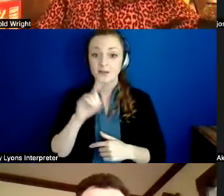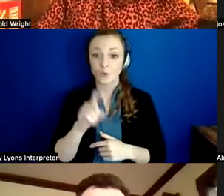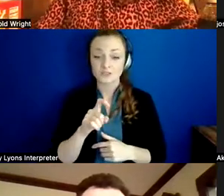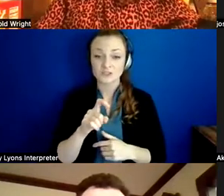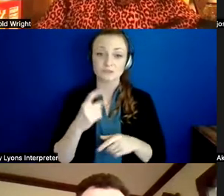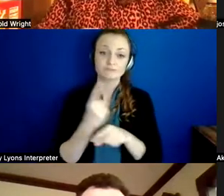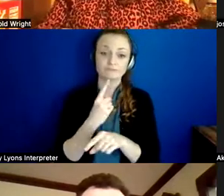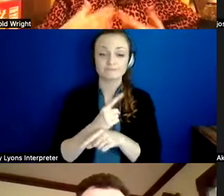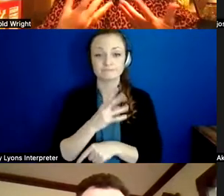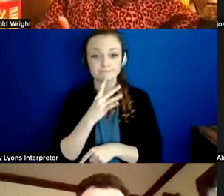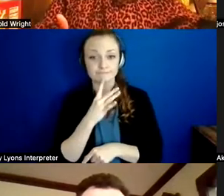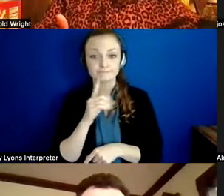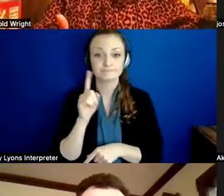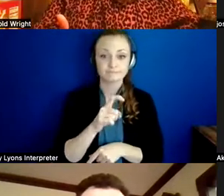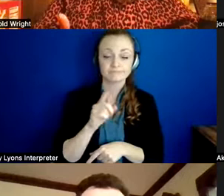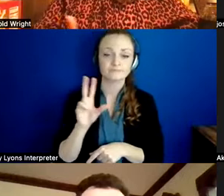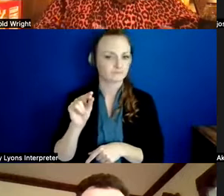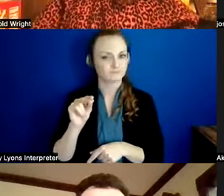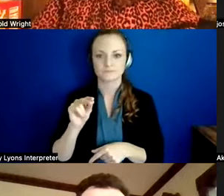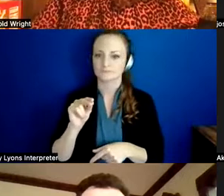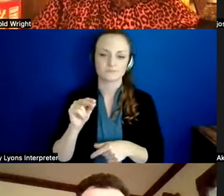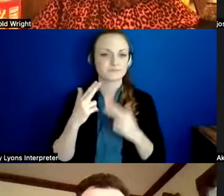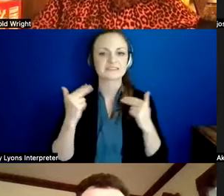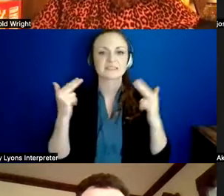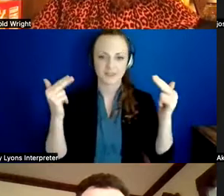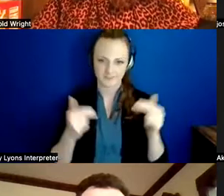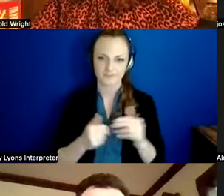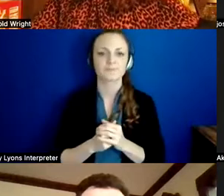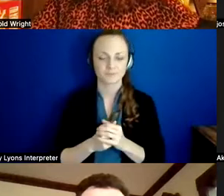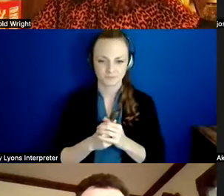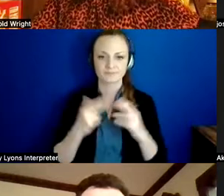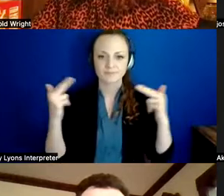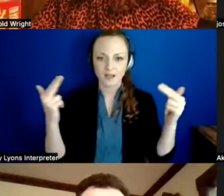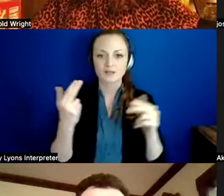and then they are 19:39:31 They are translated in English. So